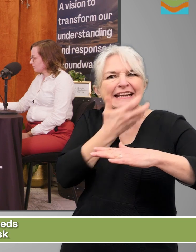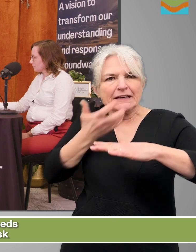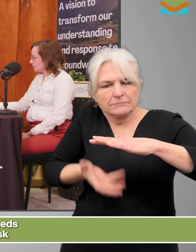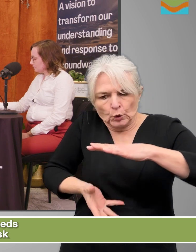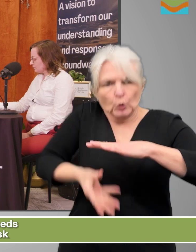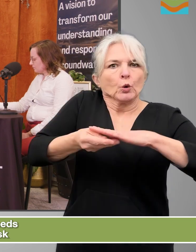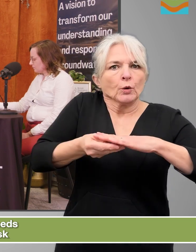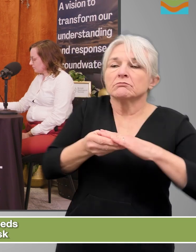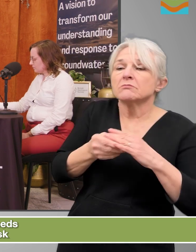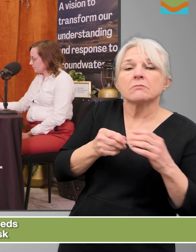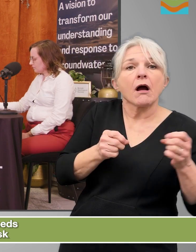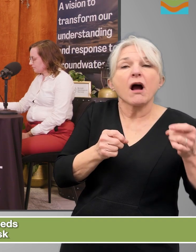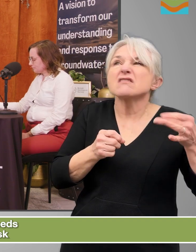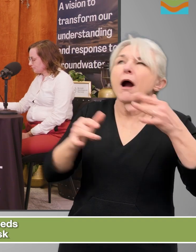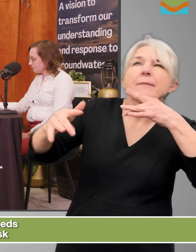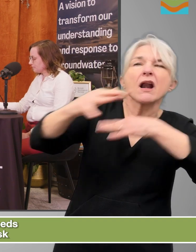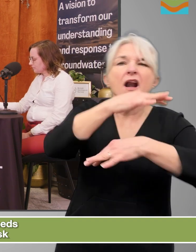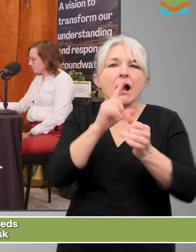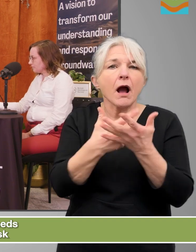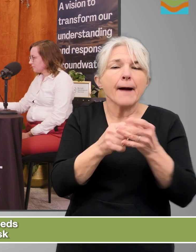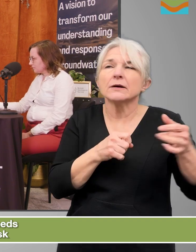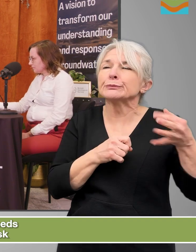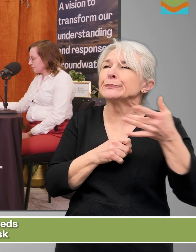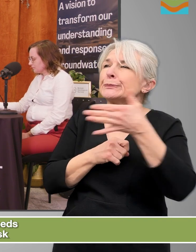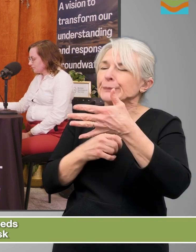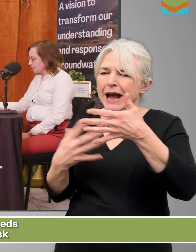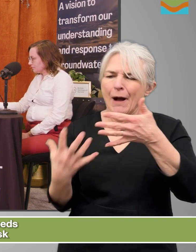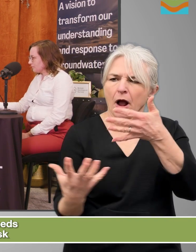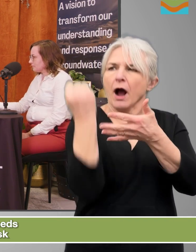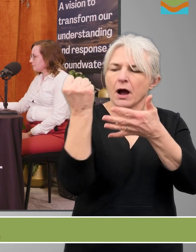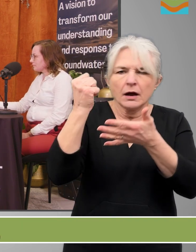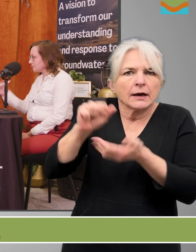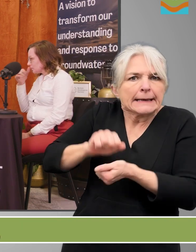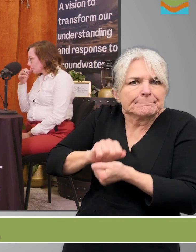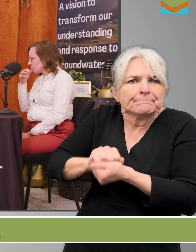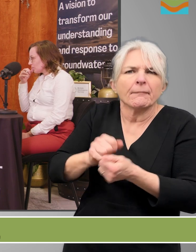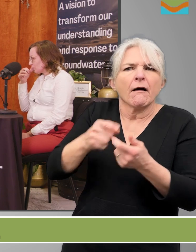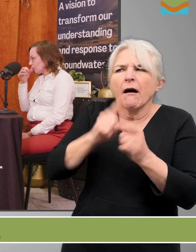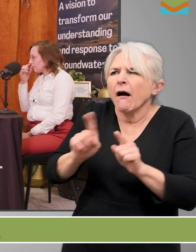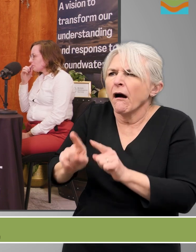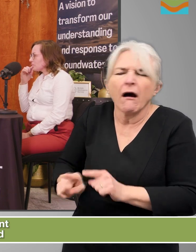So one of the things that feeds into that calculation of risk is archaeological maps,